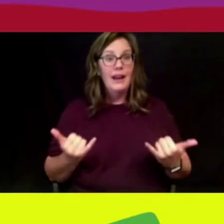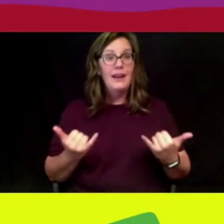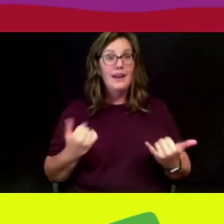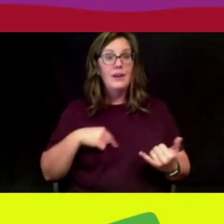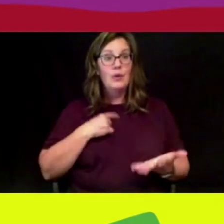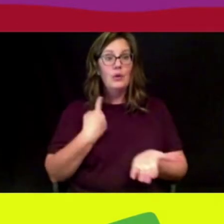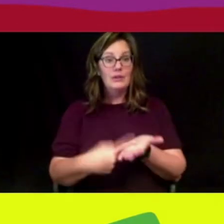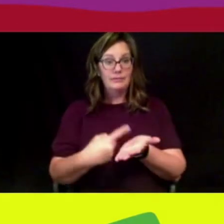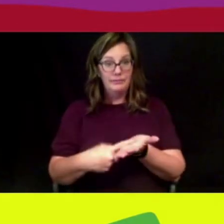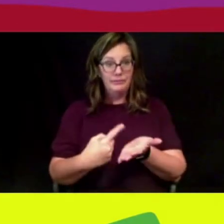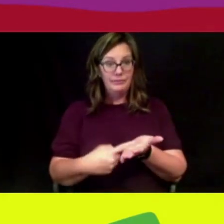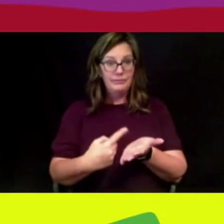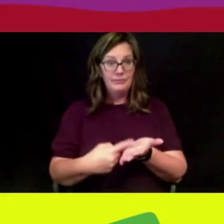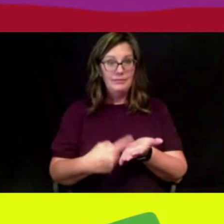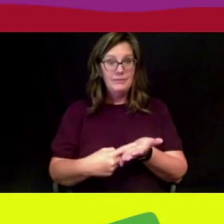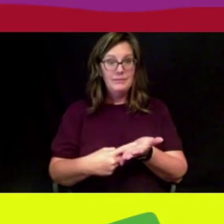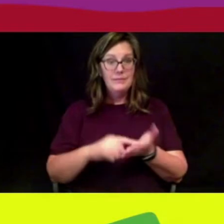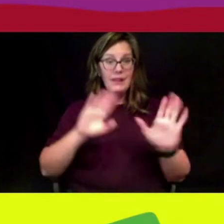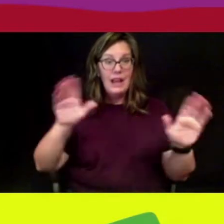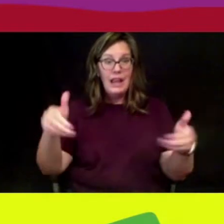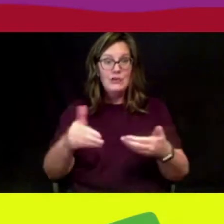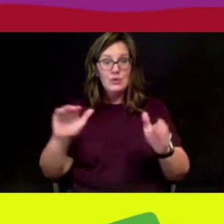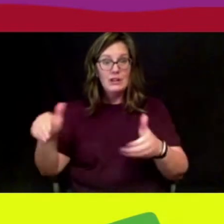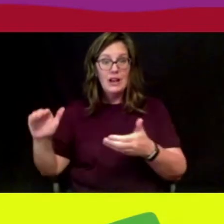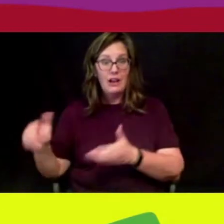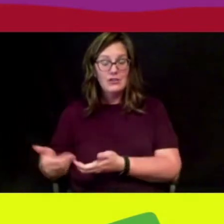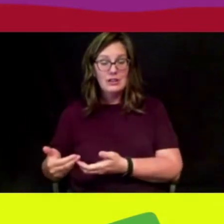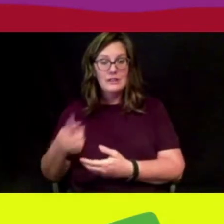going to start with introductions from all the panelists including myself we'll give a little bit